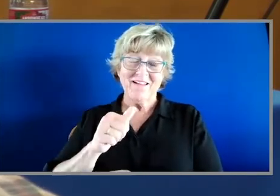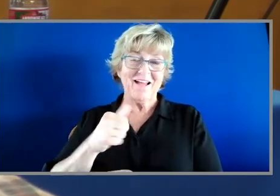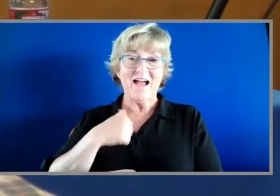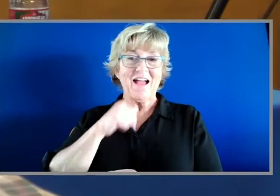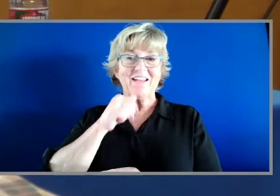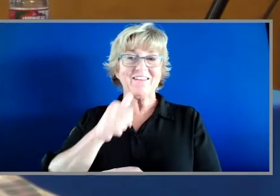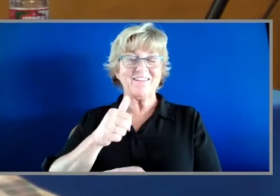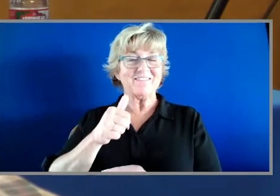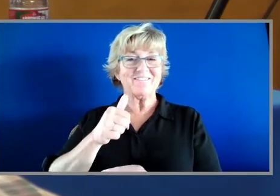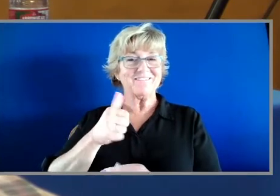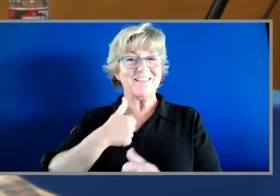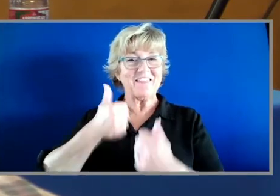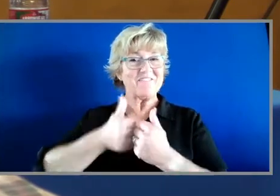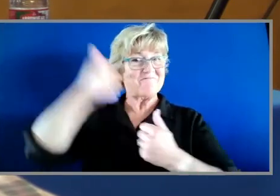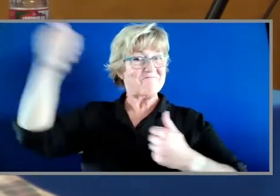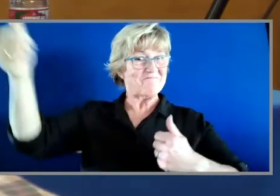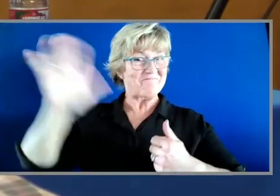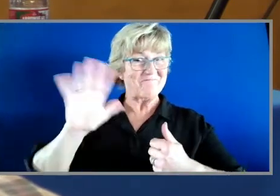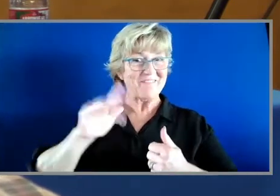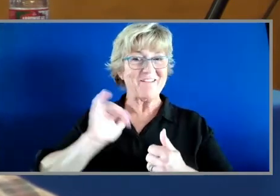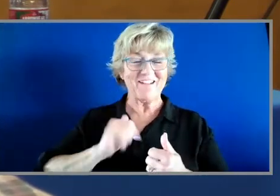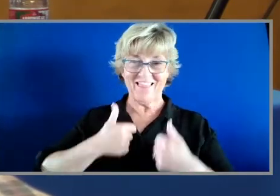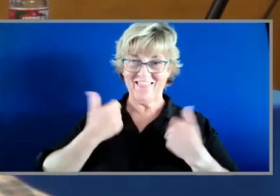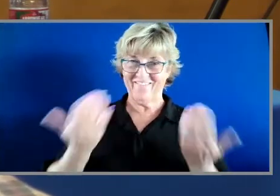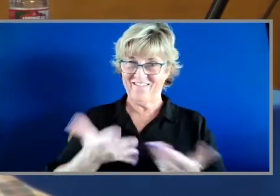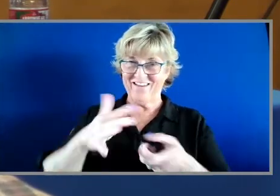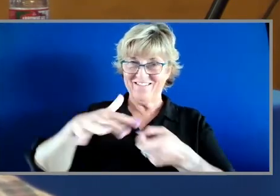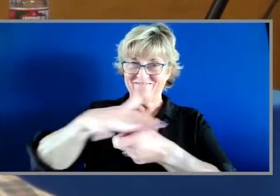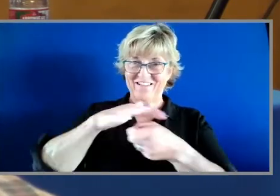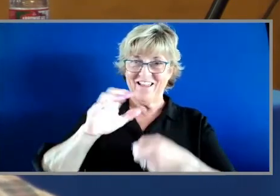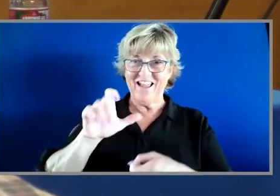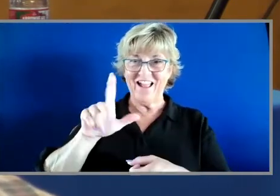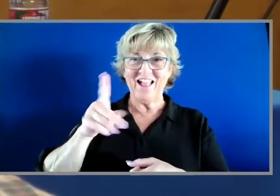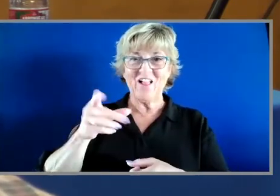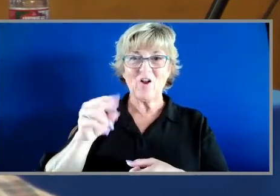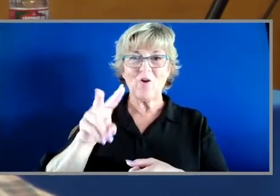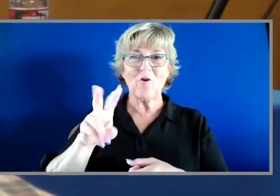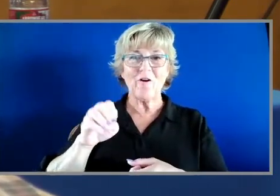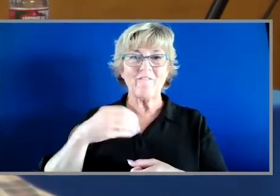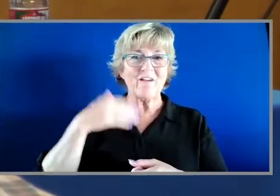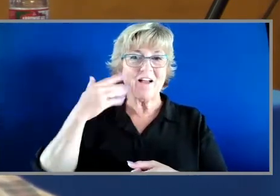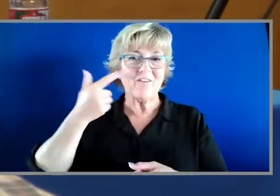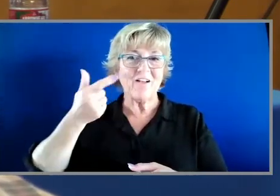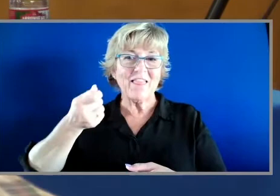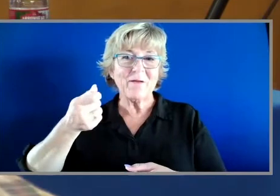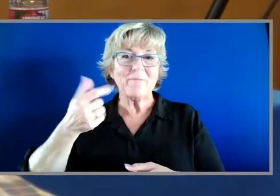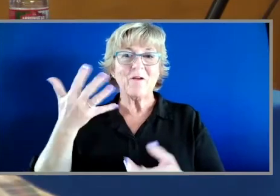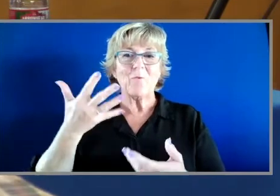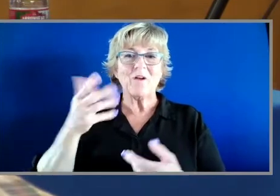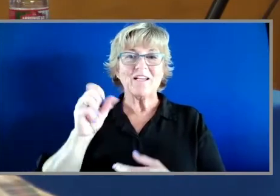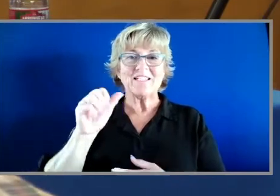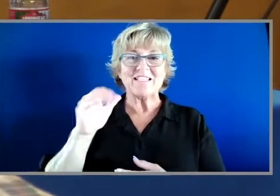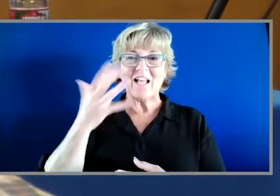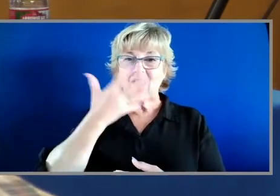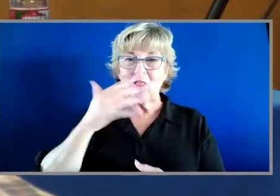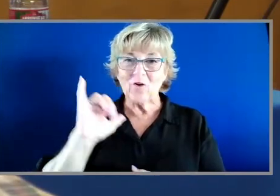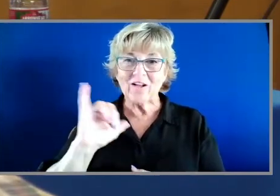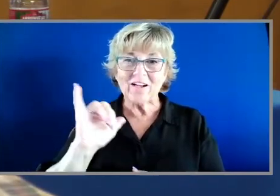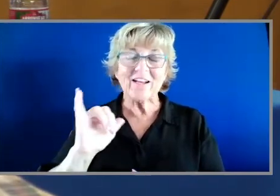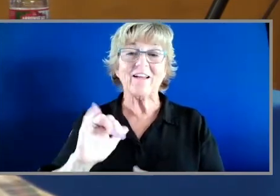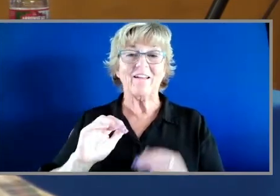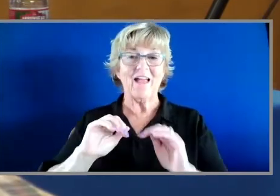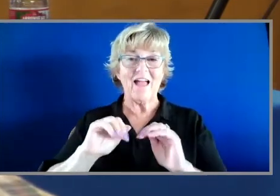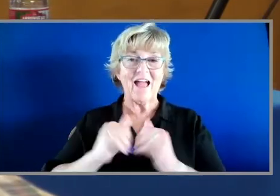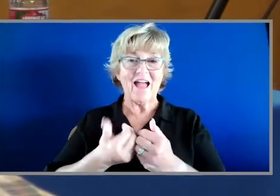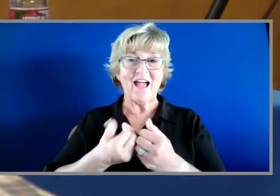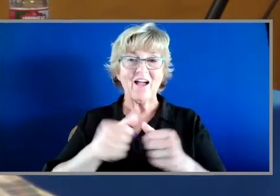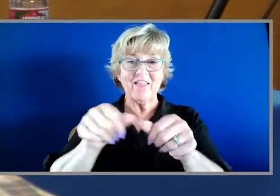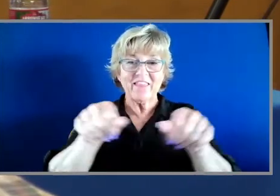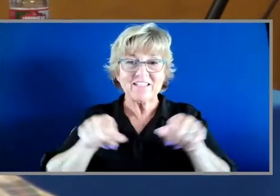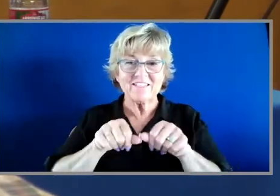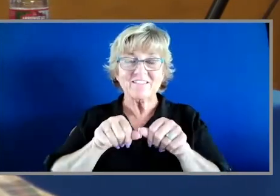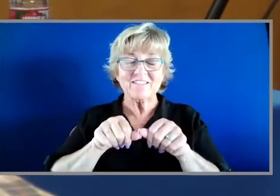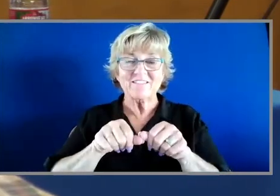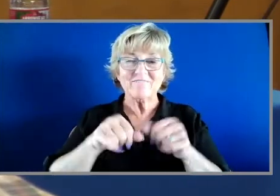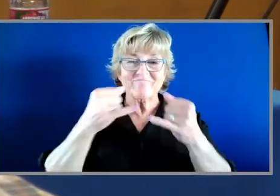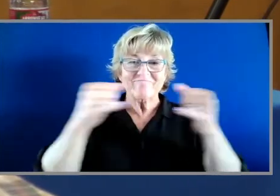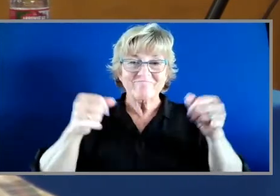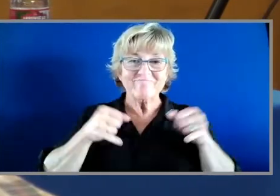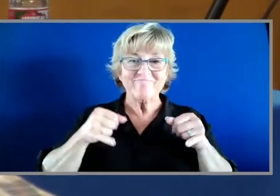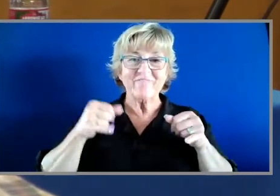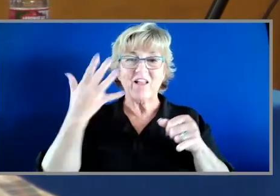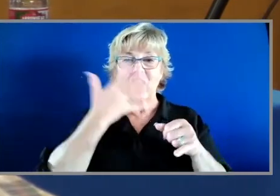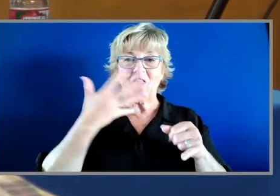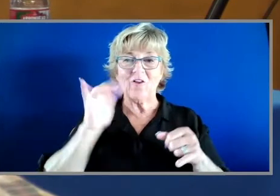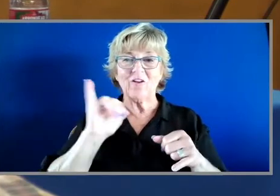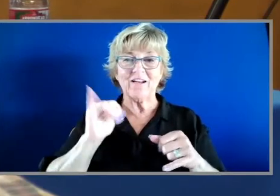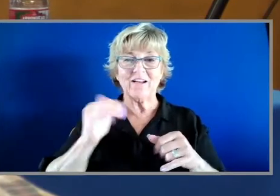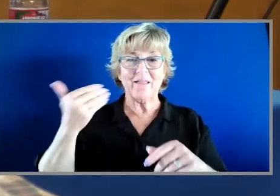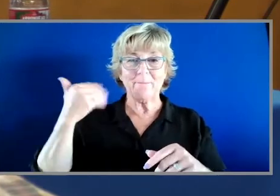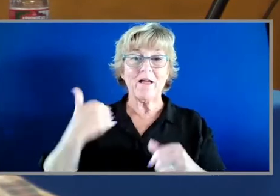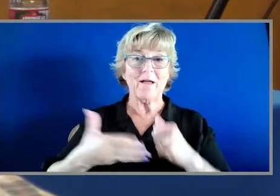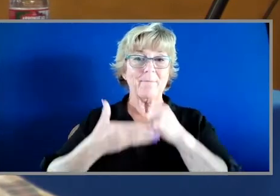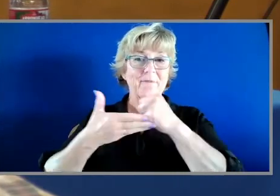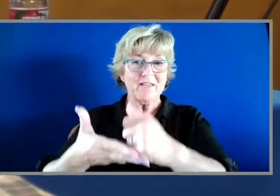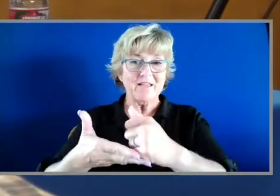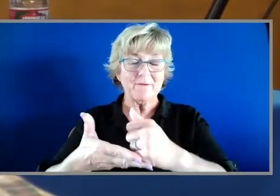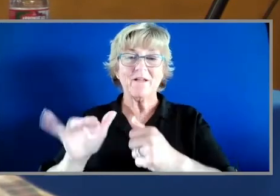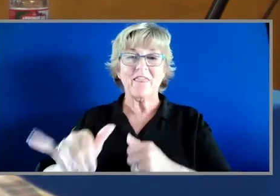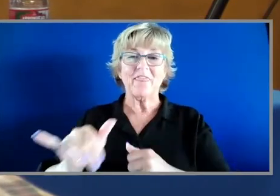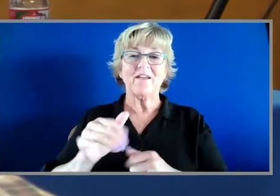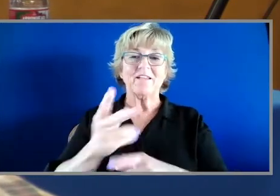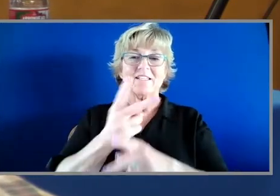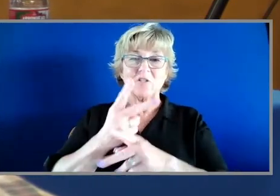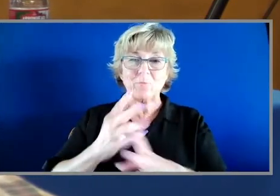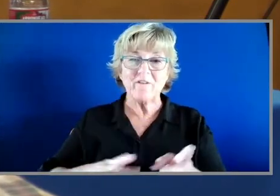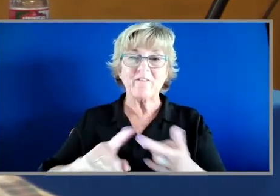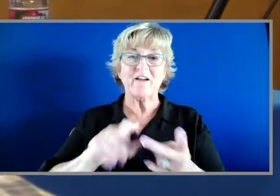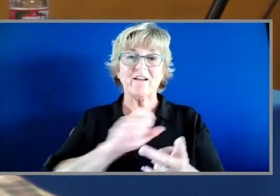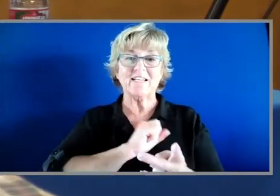Studio: i'm not a foreigner I live here in oak grove, and so I know a little bit about what sacramento looks like and how